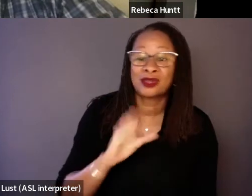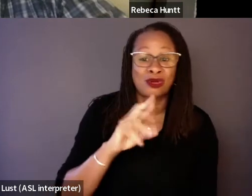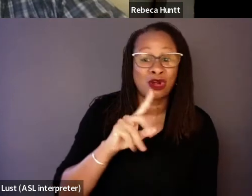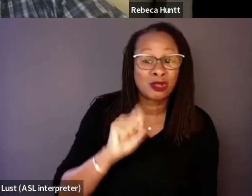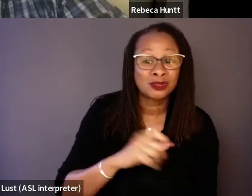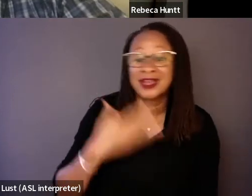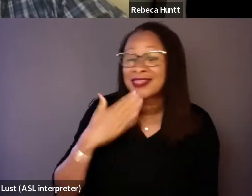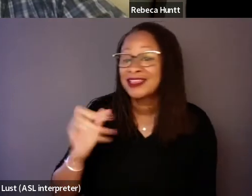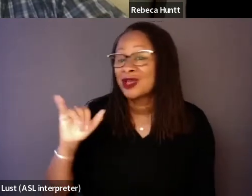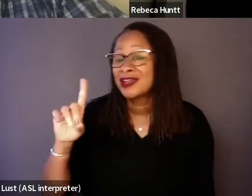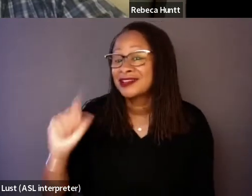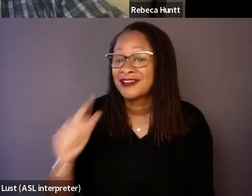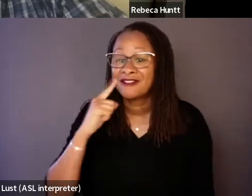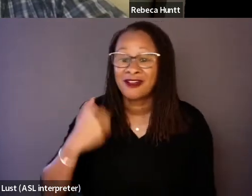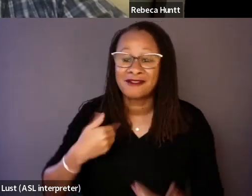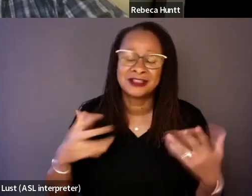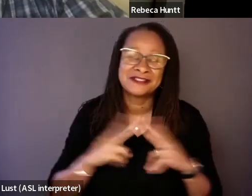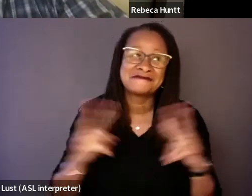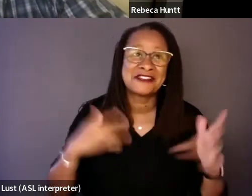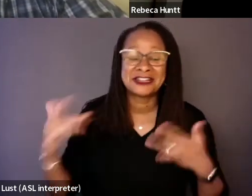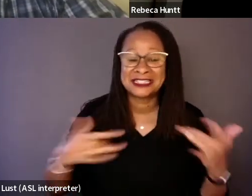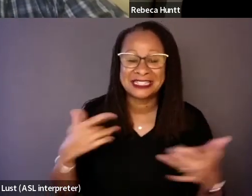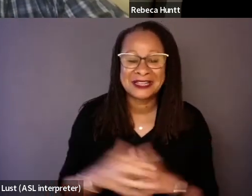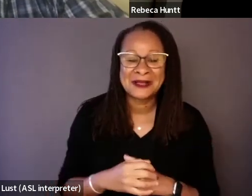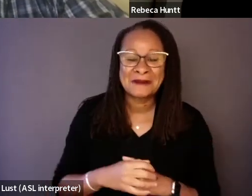This is really exciting. amazing.